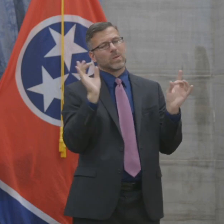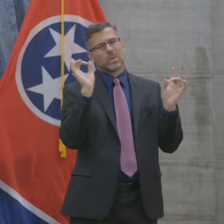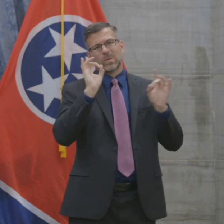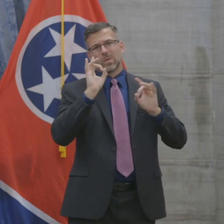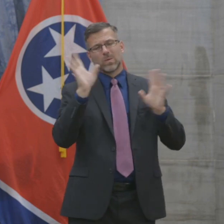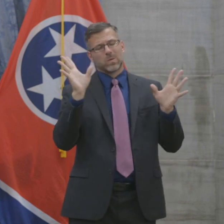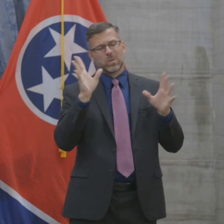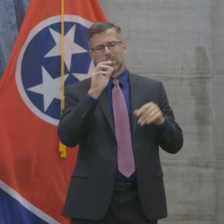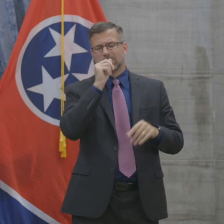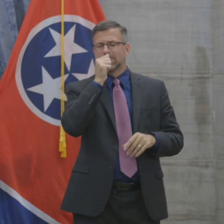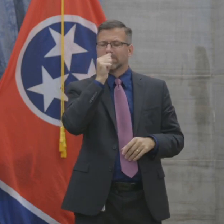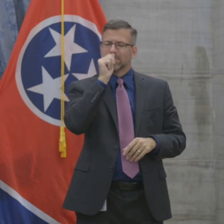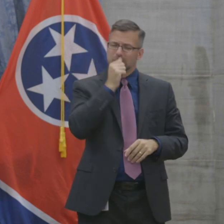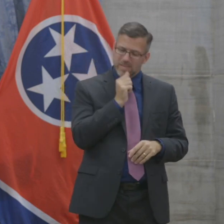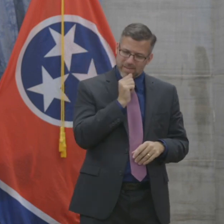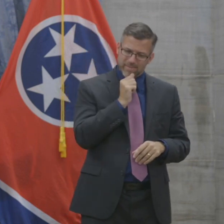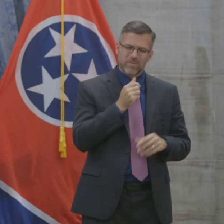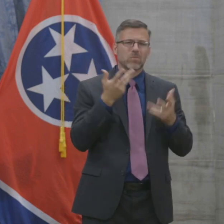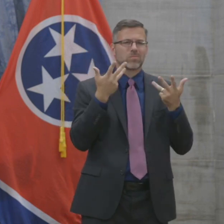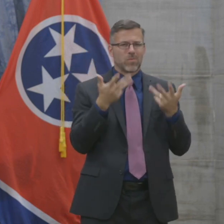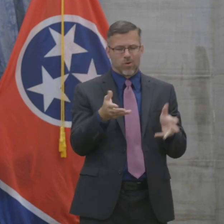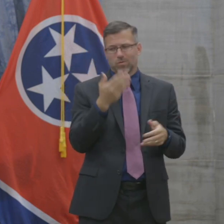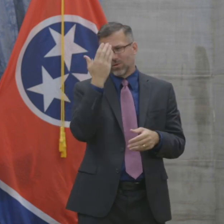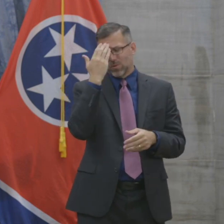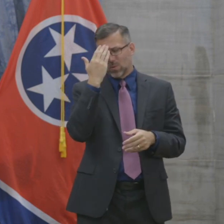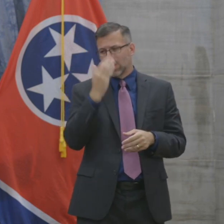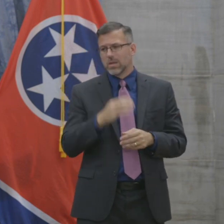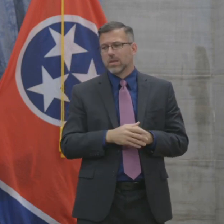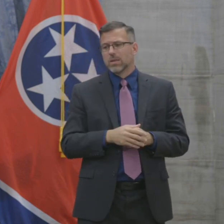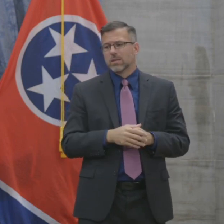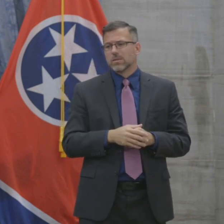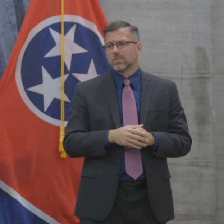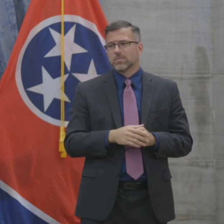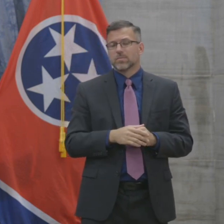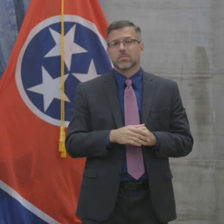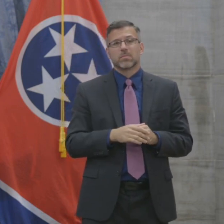worse than death. One month with these family members would